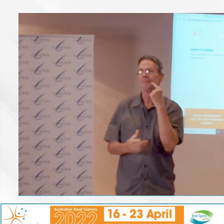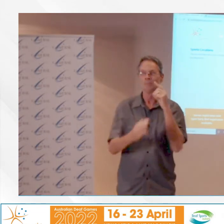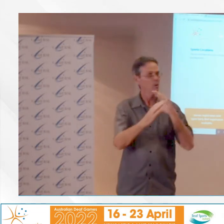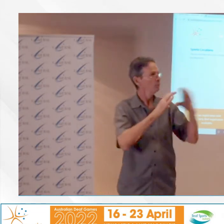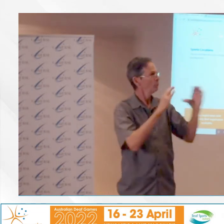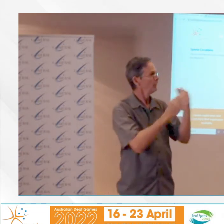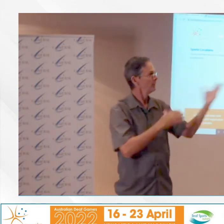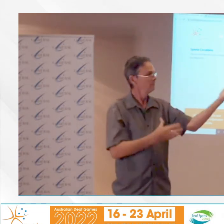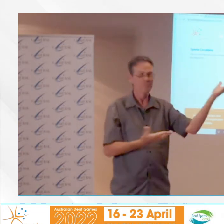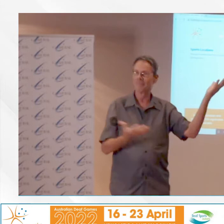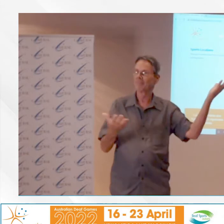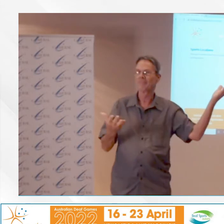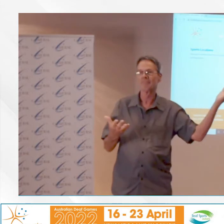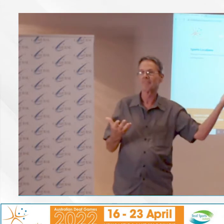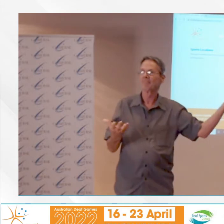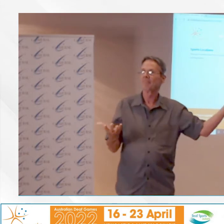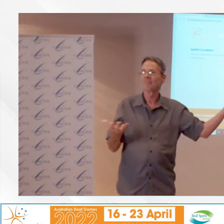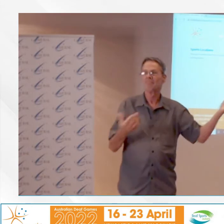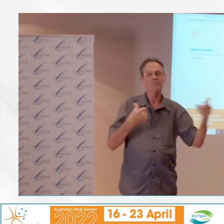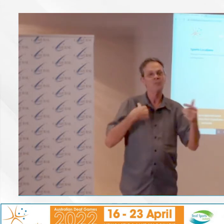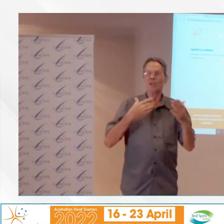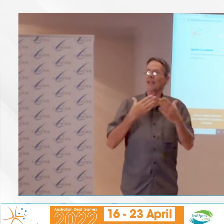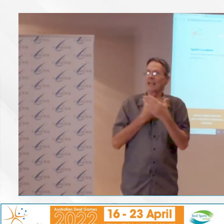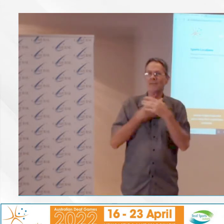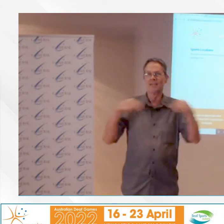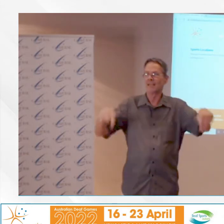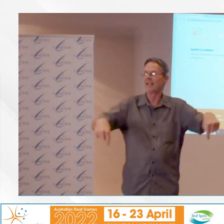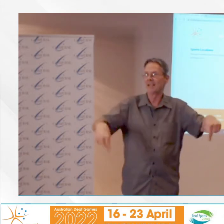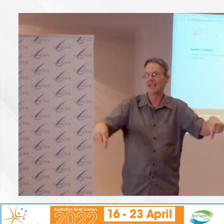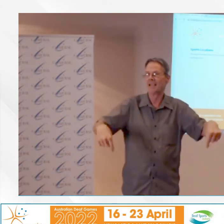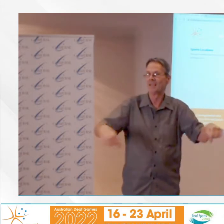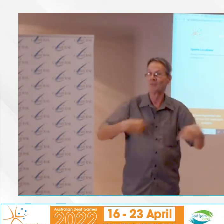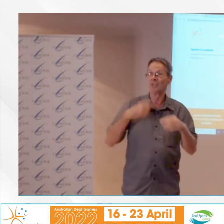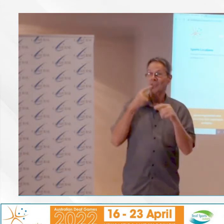and he we can communicate with him so easily i love coming here